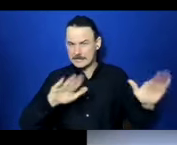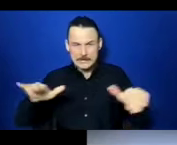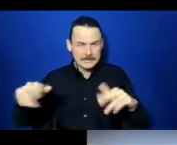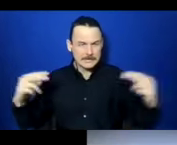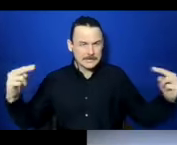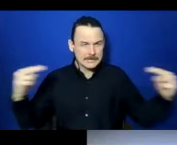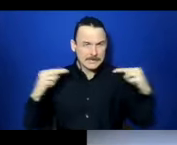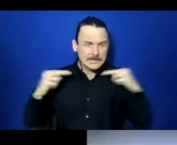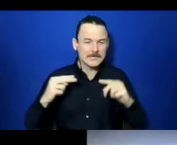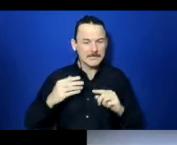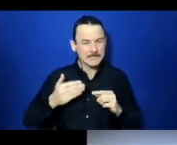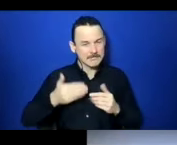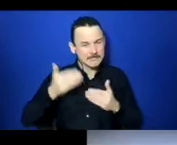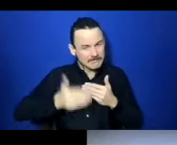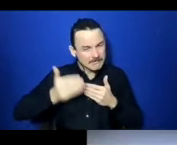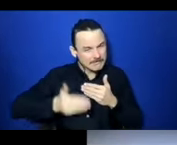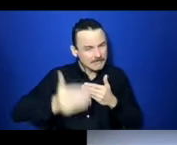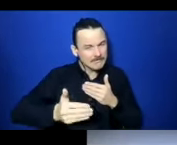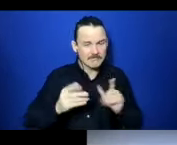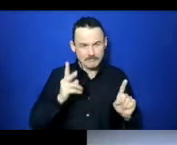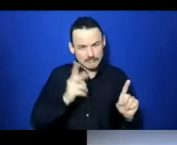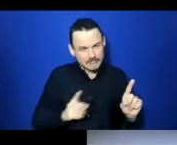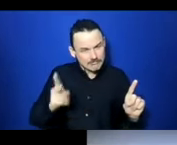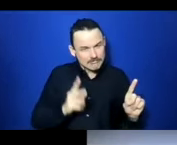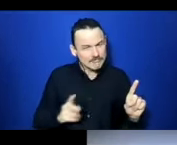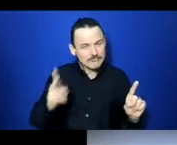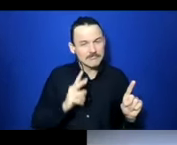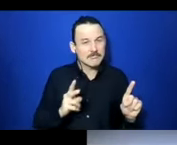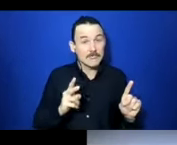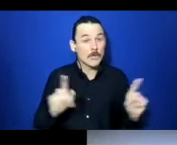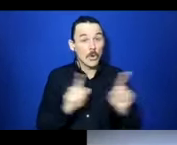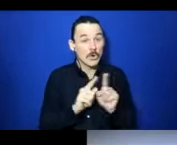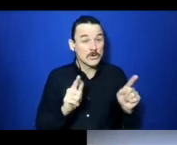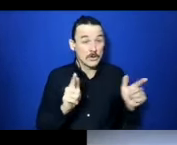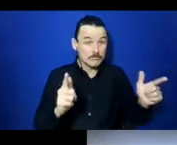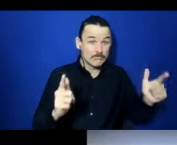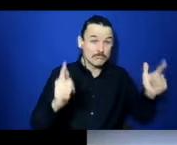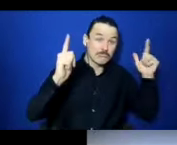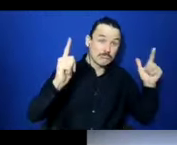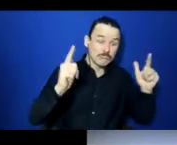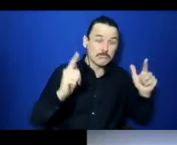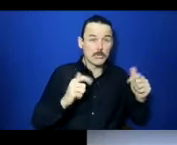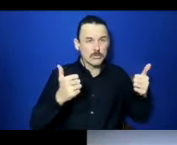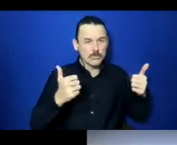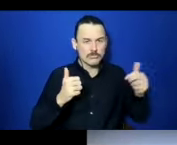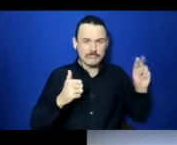inspire venture, venture capitalists that are investing not because they're trying